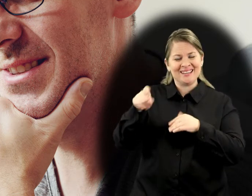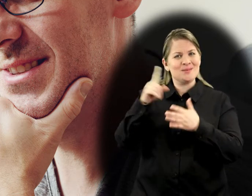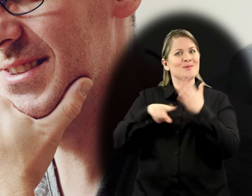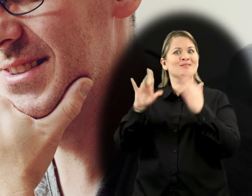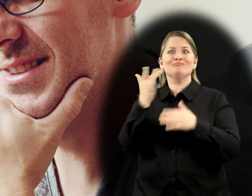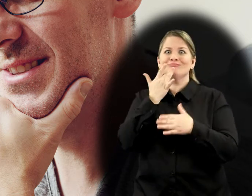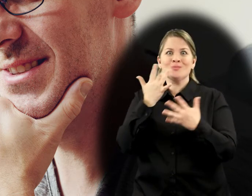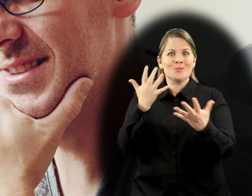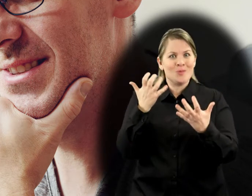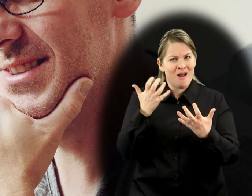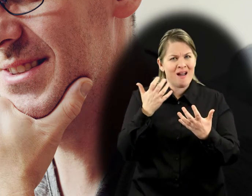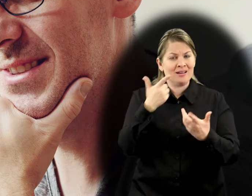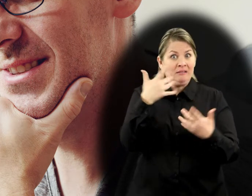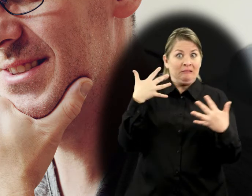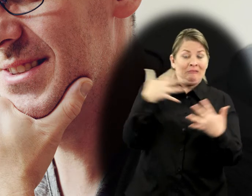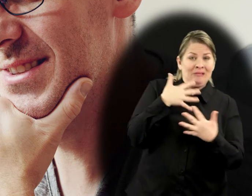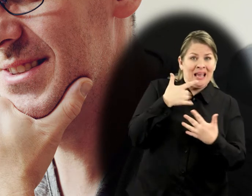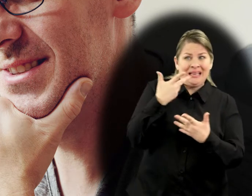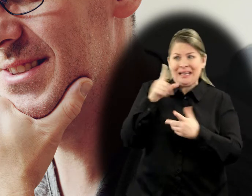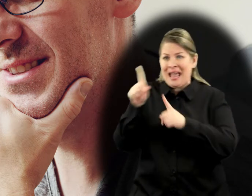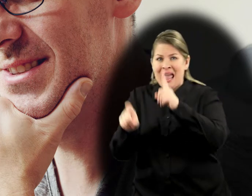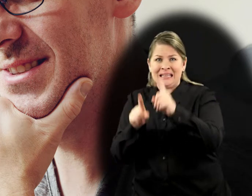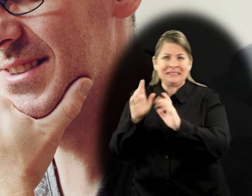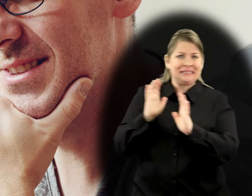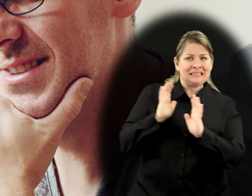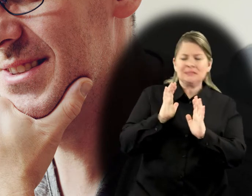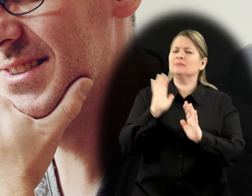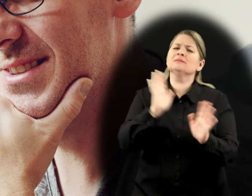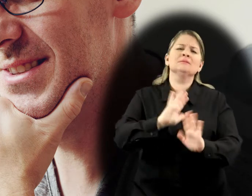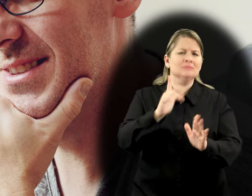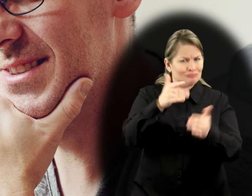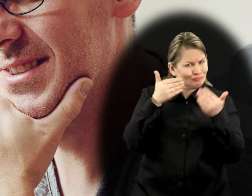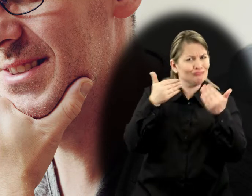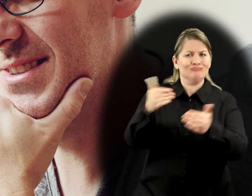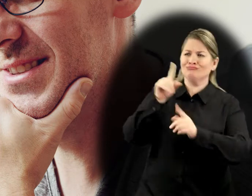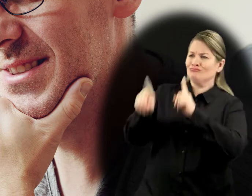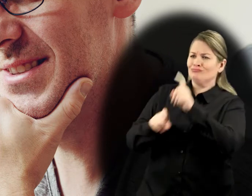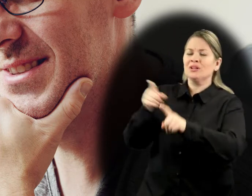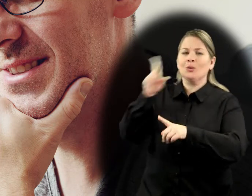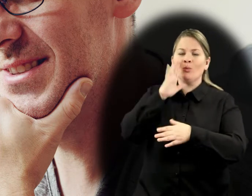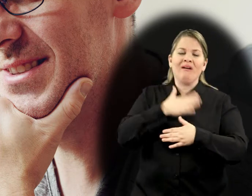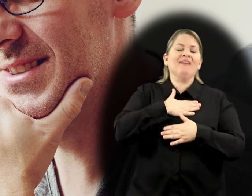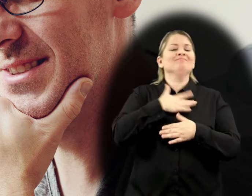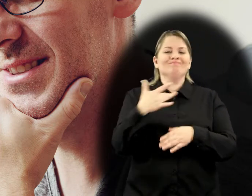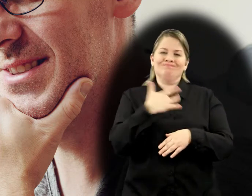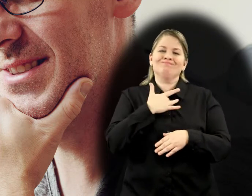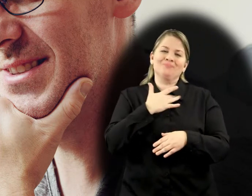ask what works for them and how they prefer to communicate. Don't be afraid of offending them.